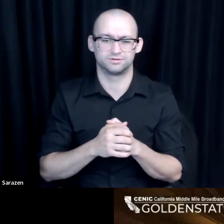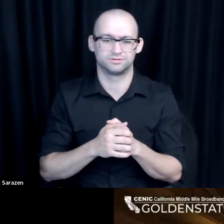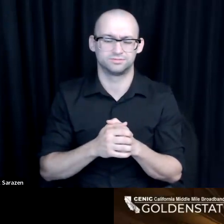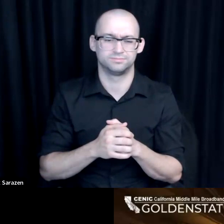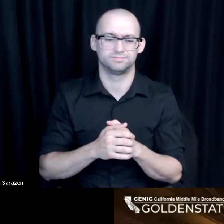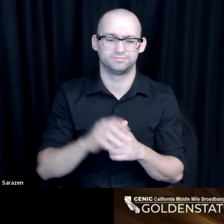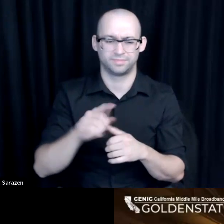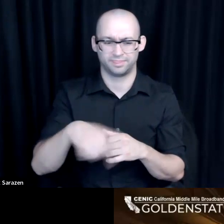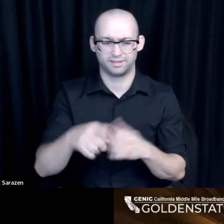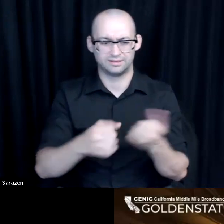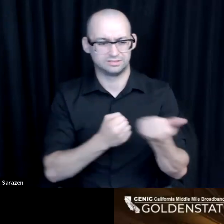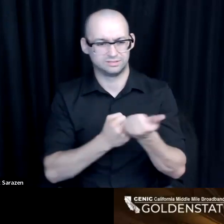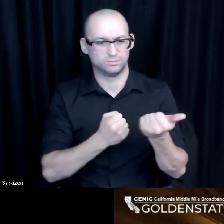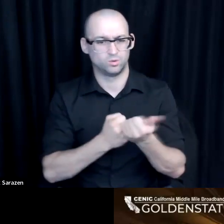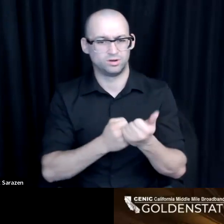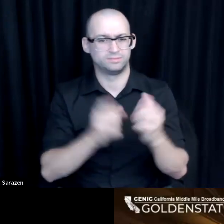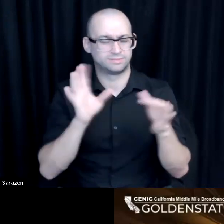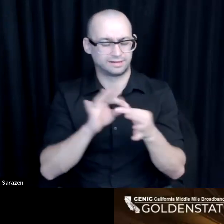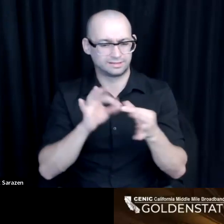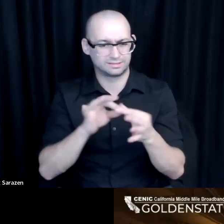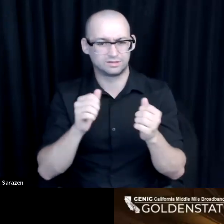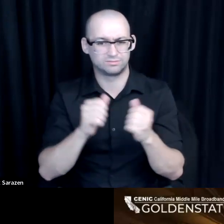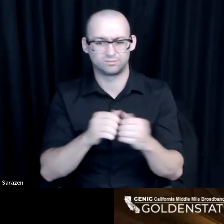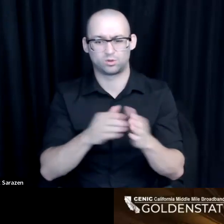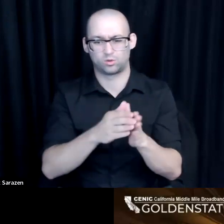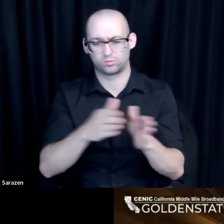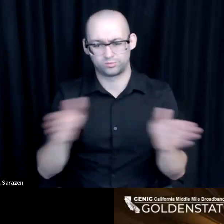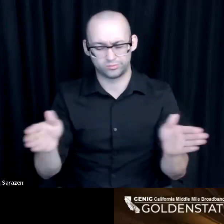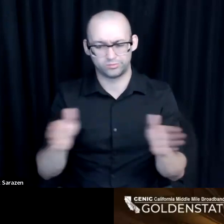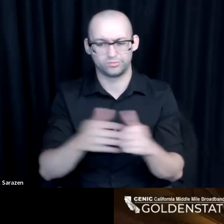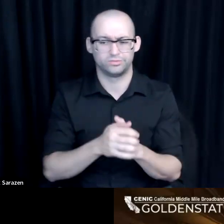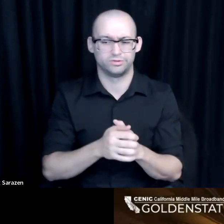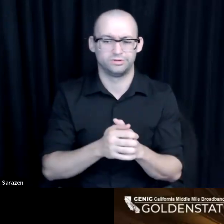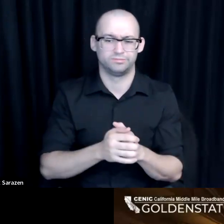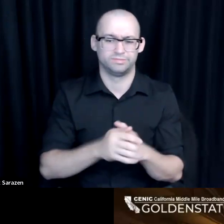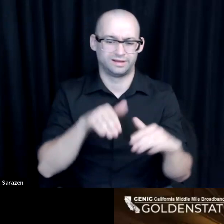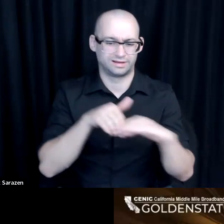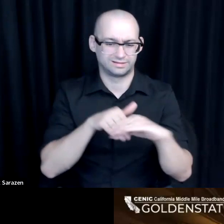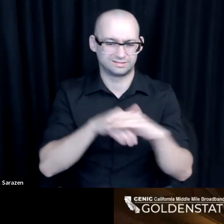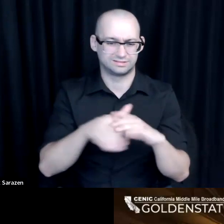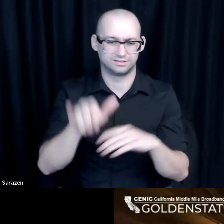you know, connectivity across the board. So from the access and the infrastructure piece to the